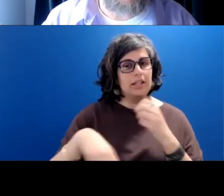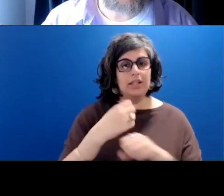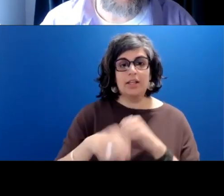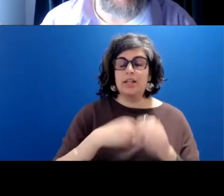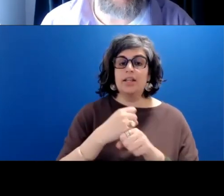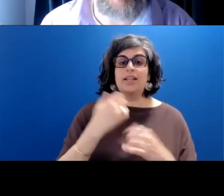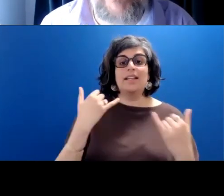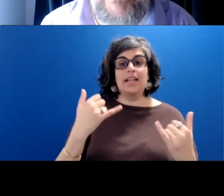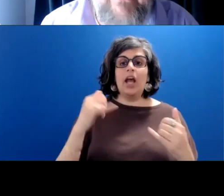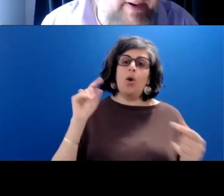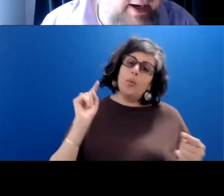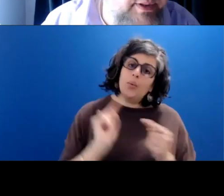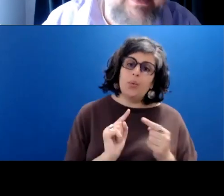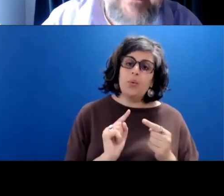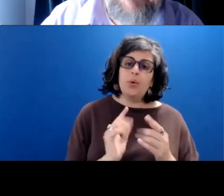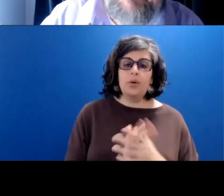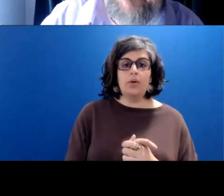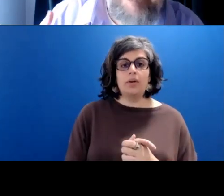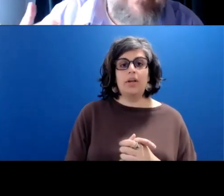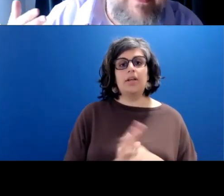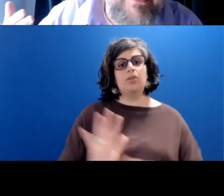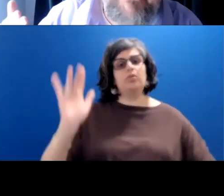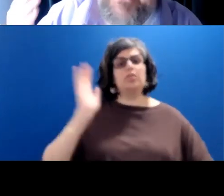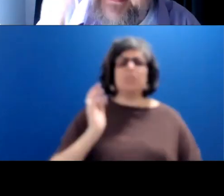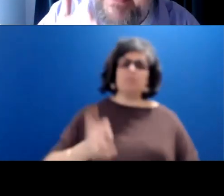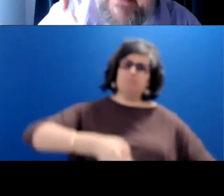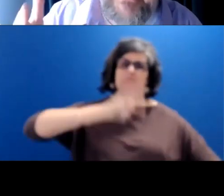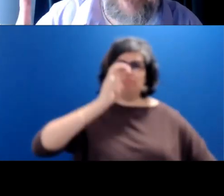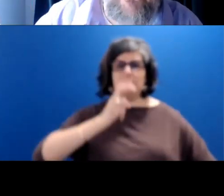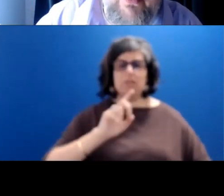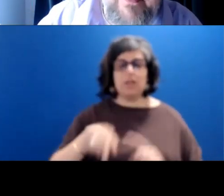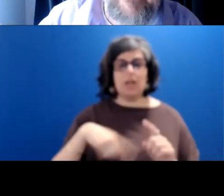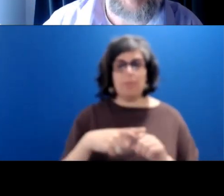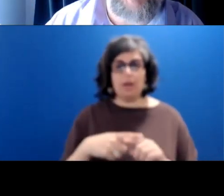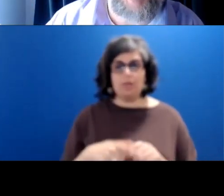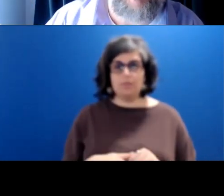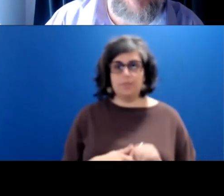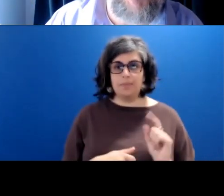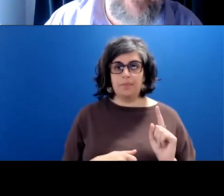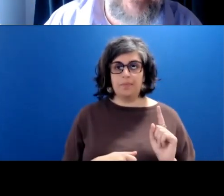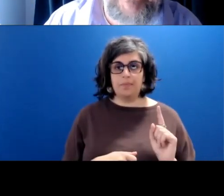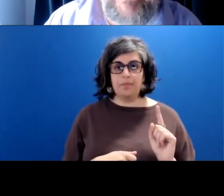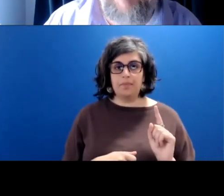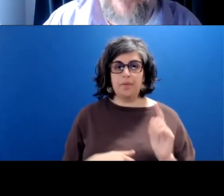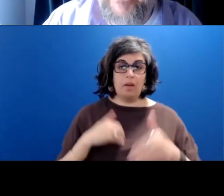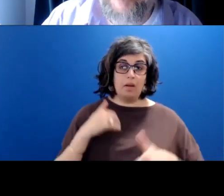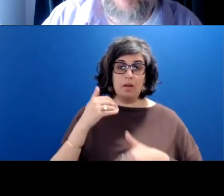It used to be really restrictive about the steps or the order of steps that people went in.